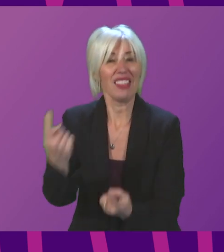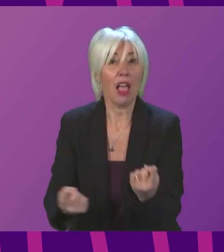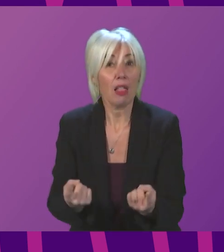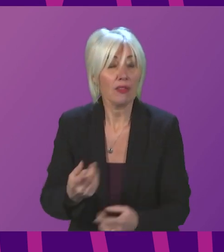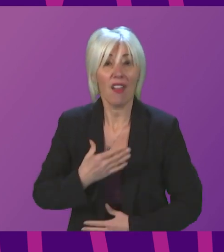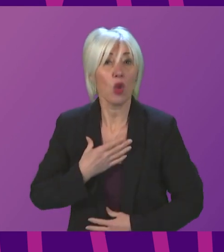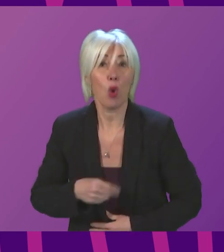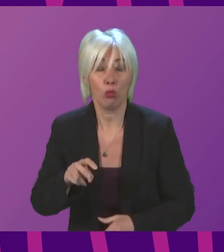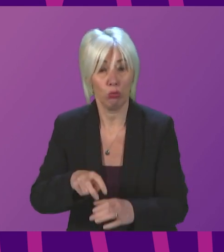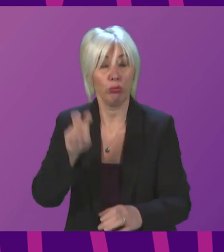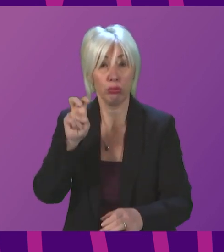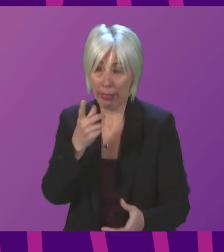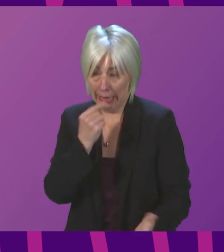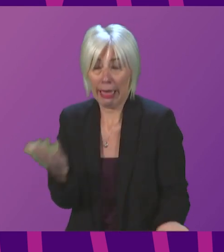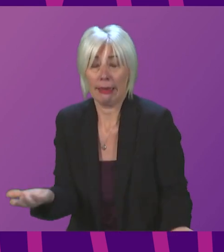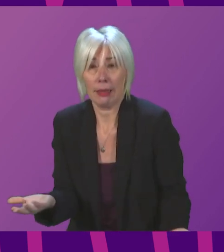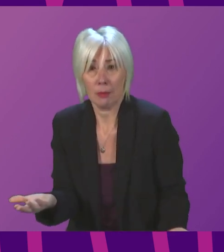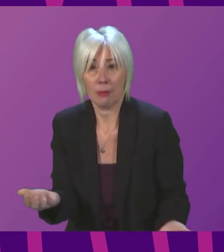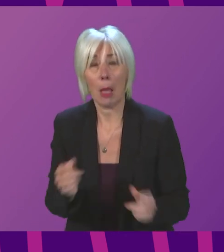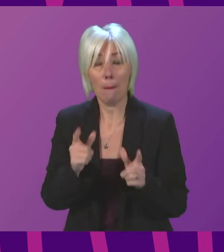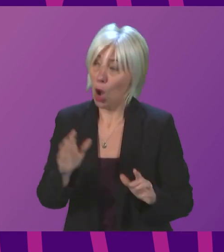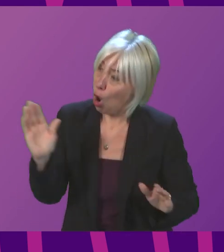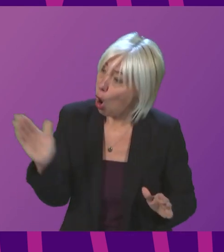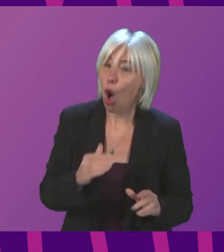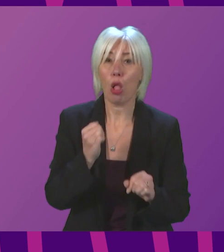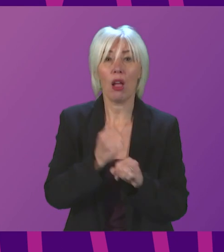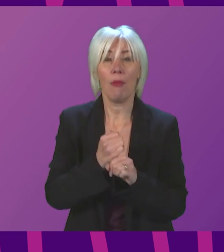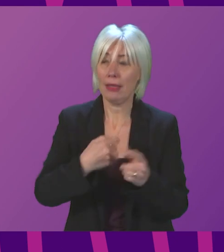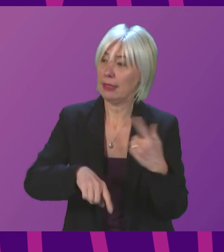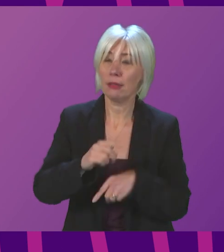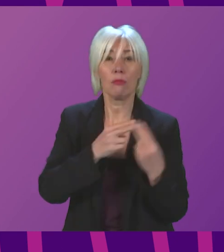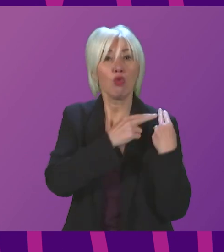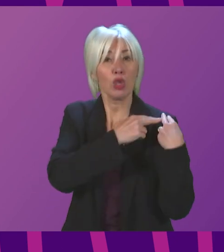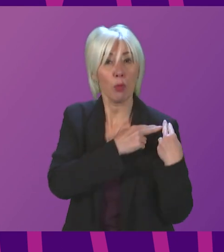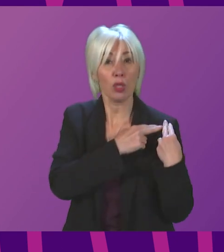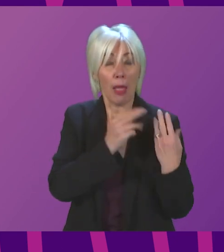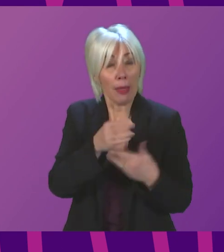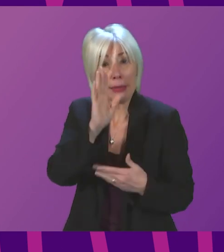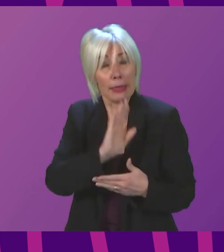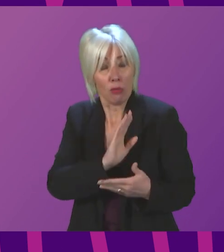wish, opt out of the survey. All Governments have a responsibility—and I think that it is a serious responsibility—to